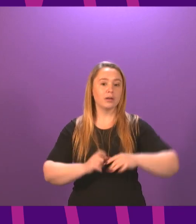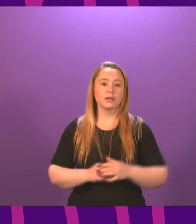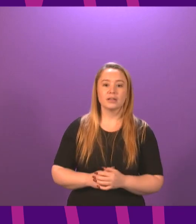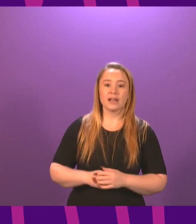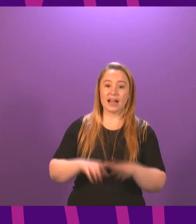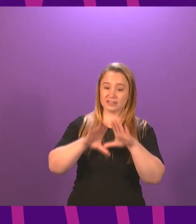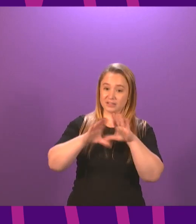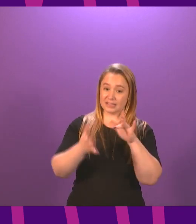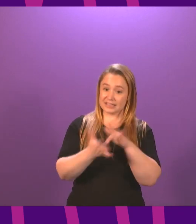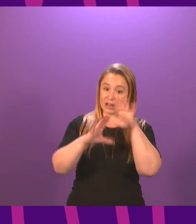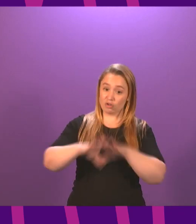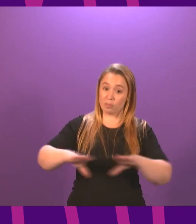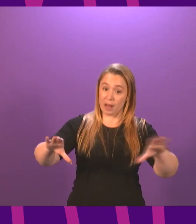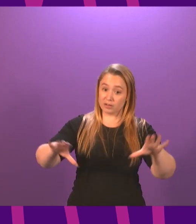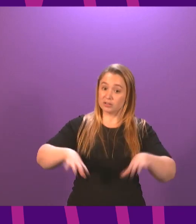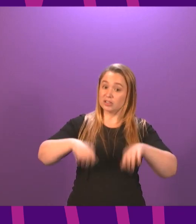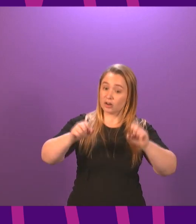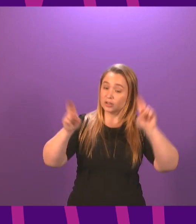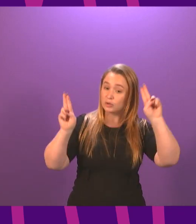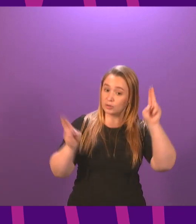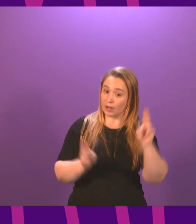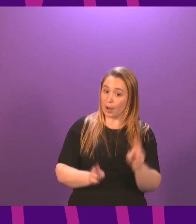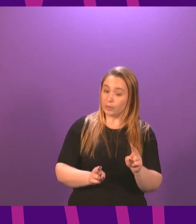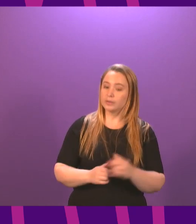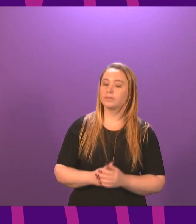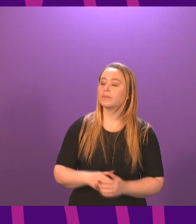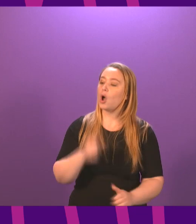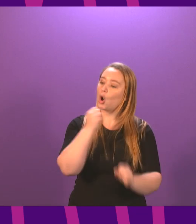like other parts of the central belt, starting to turn the corner.